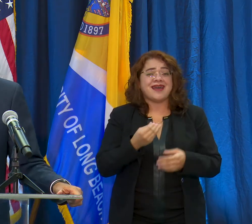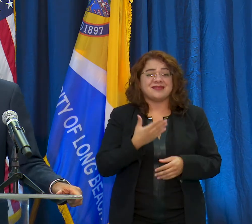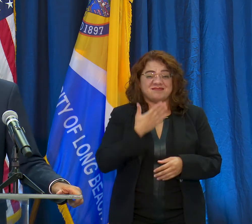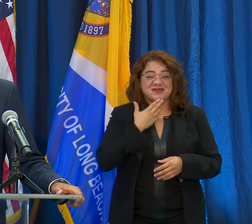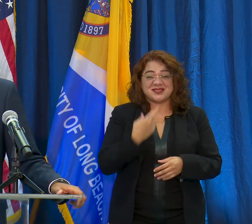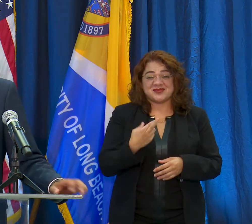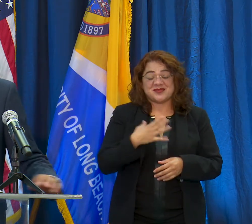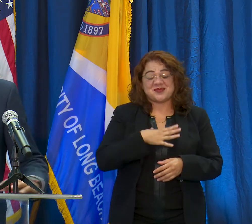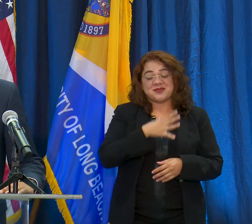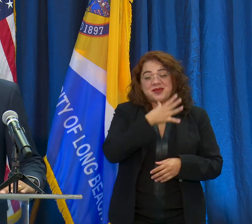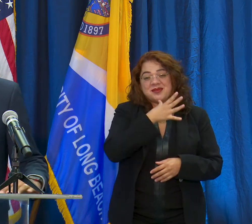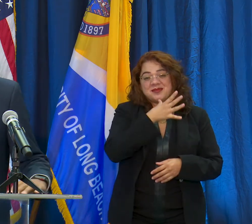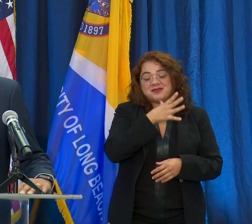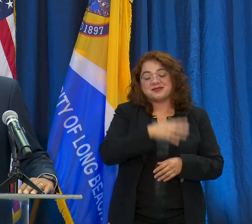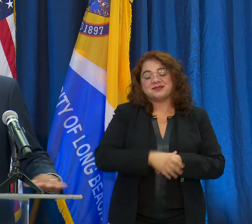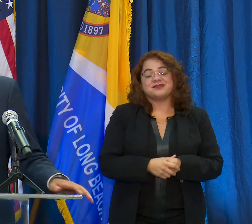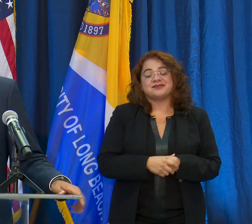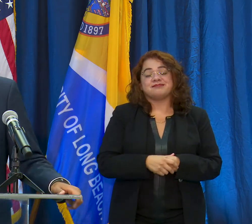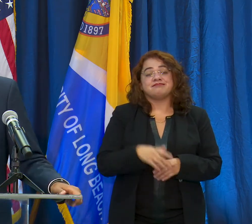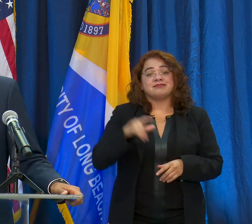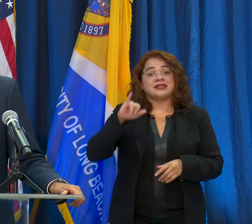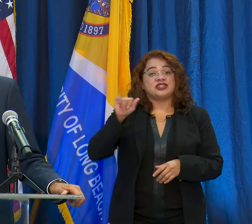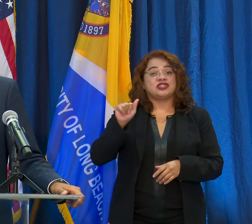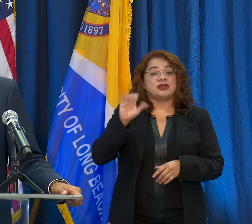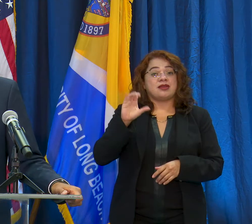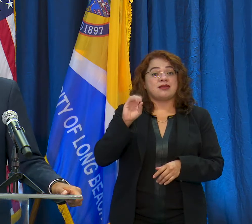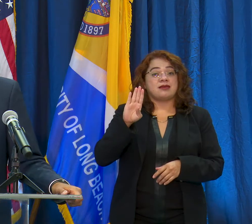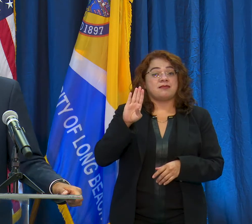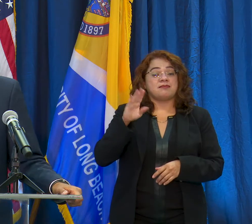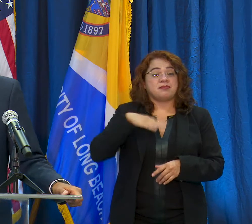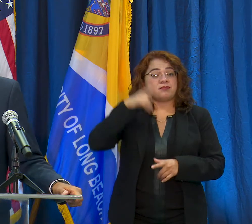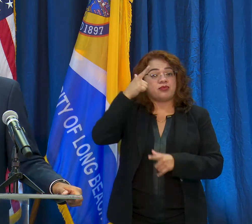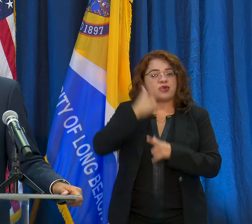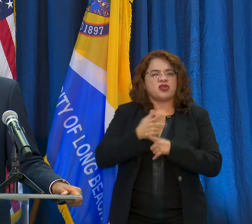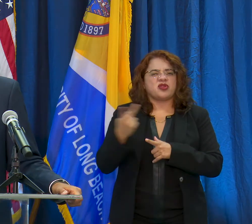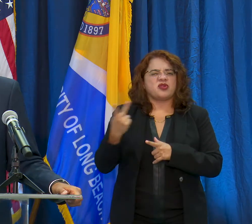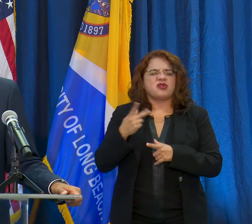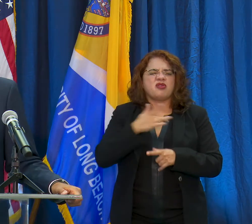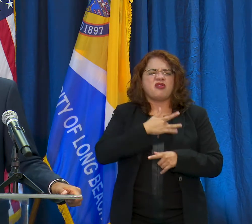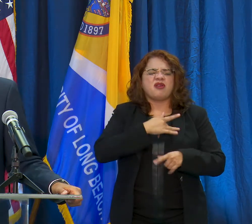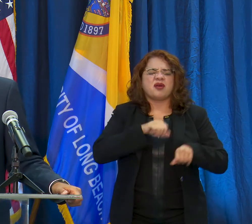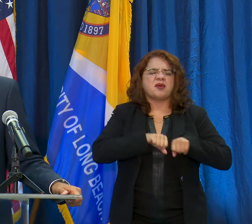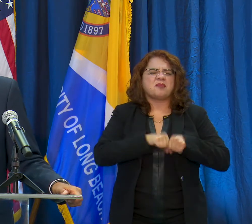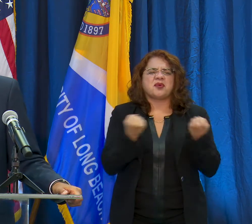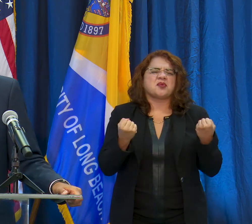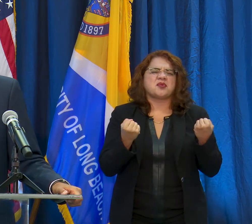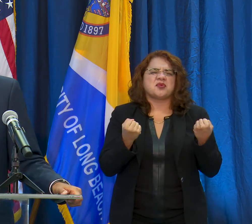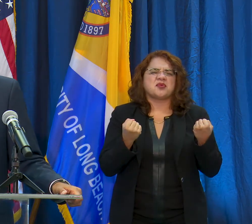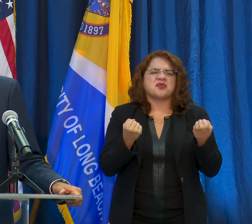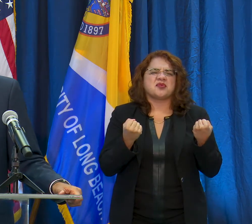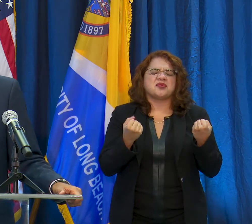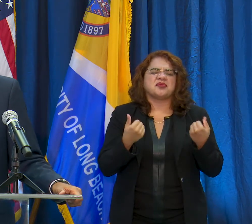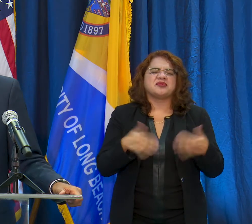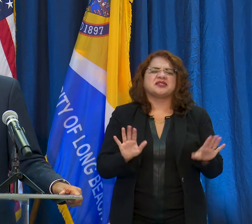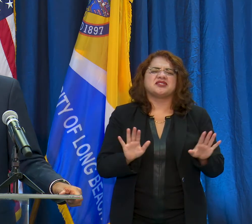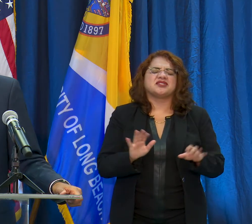My brother Jacob and I are both completely heartbroken. Our mom was absolutely the kindest and most